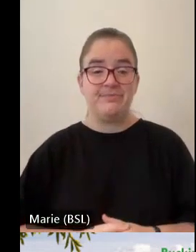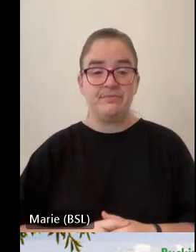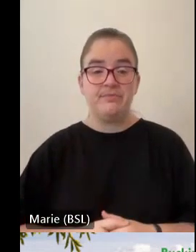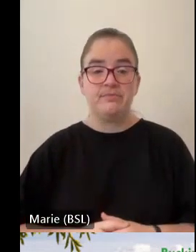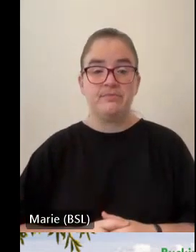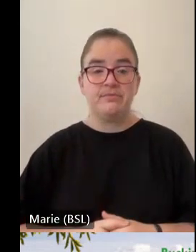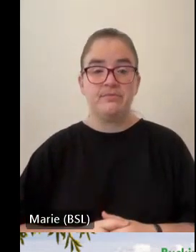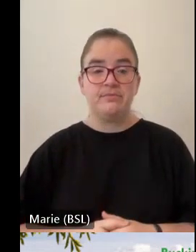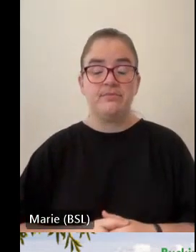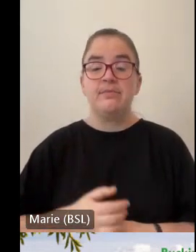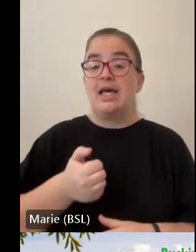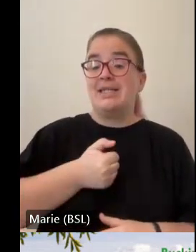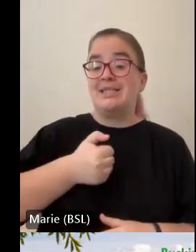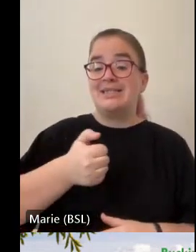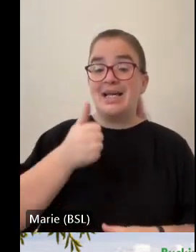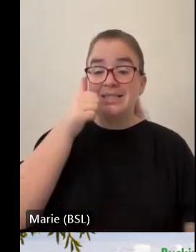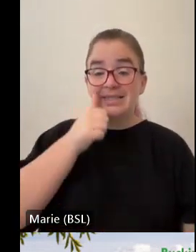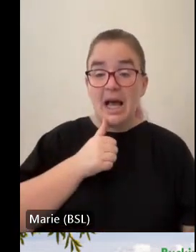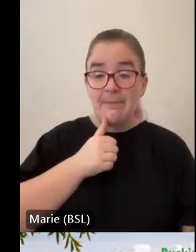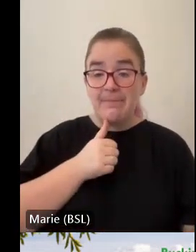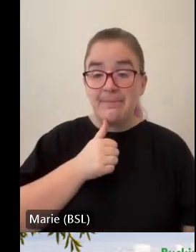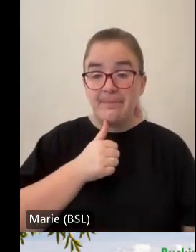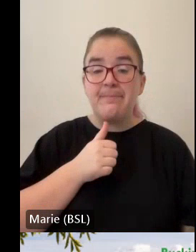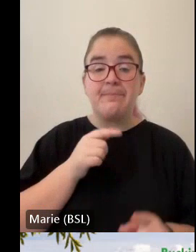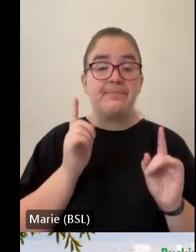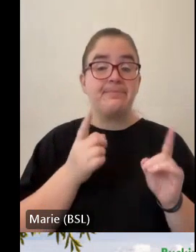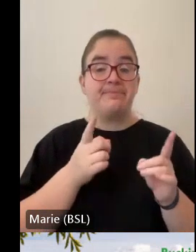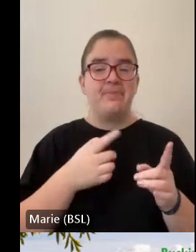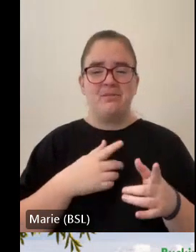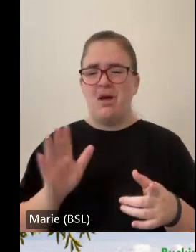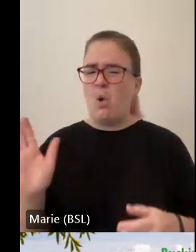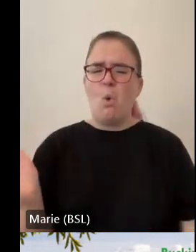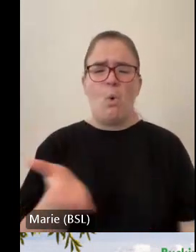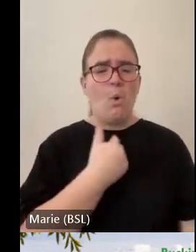Text scams. We've all seen these as well, I'm sure.